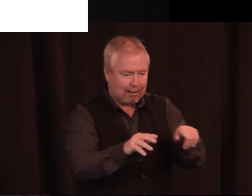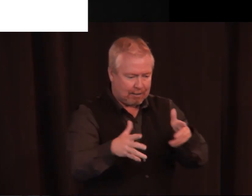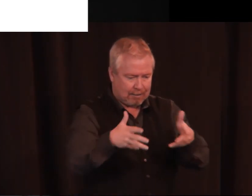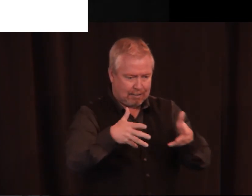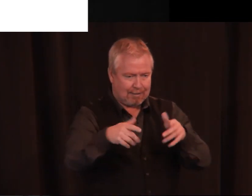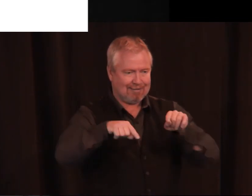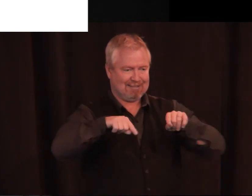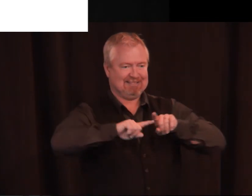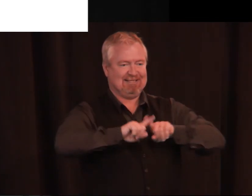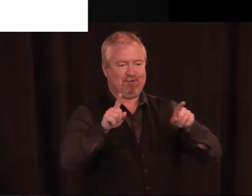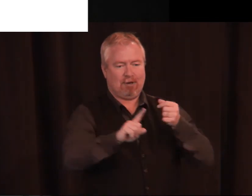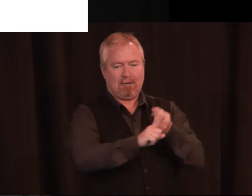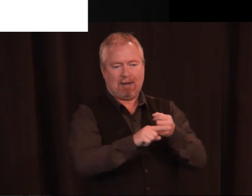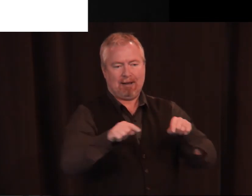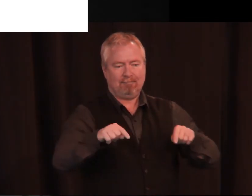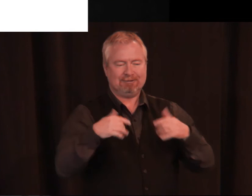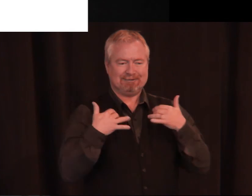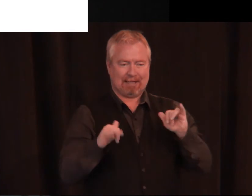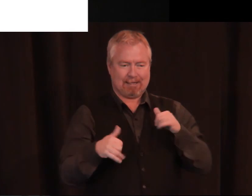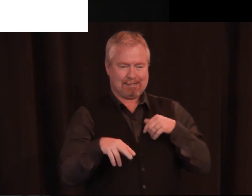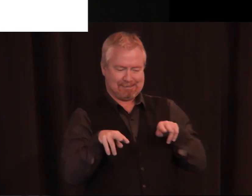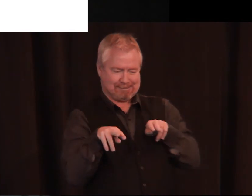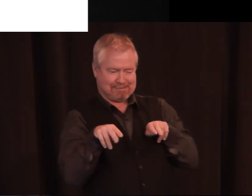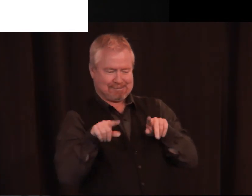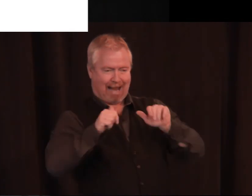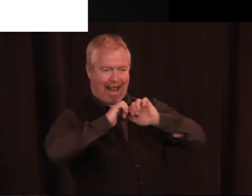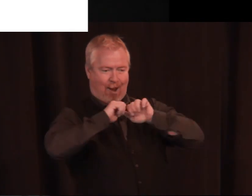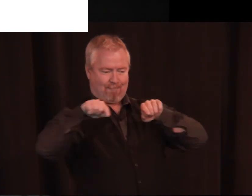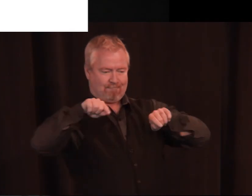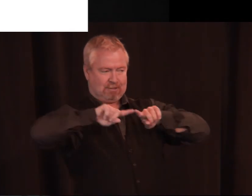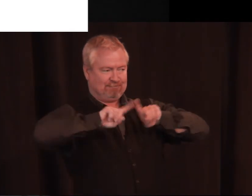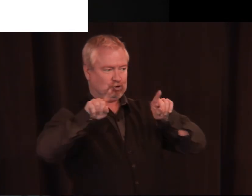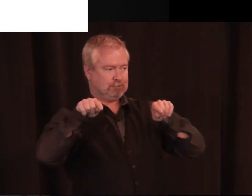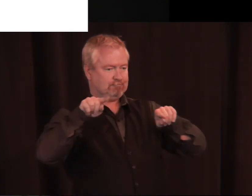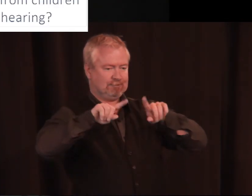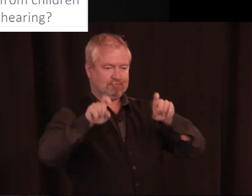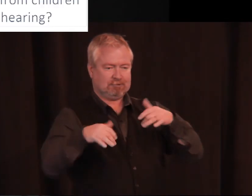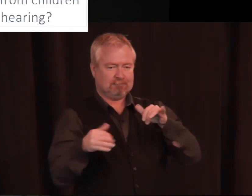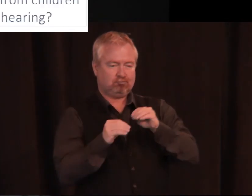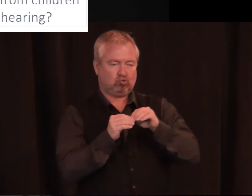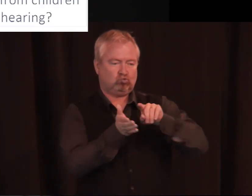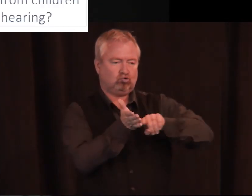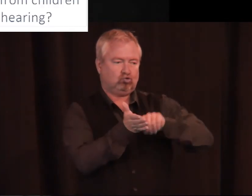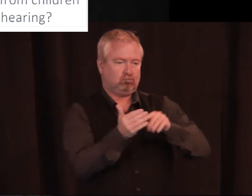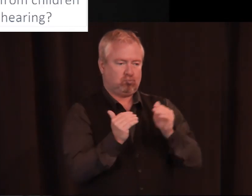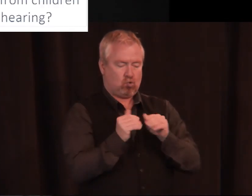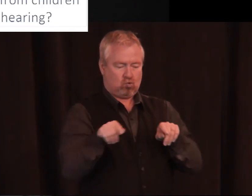that's still an open question and we are currently looking into that more.